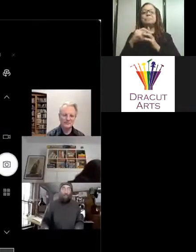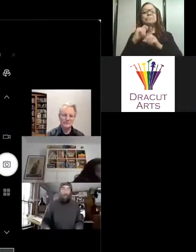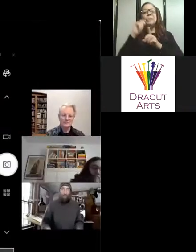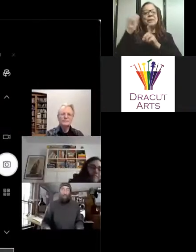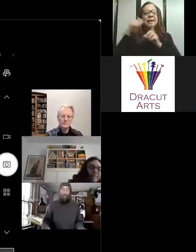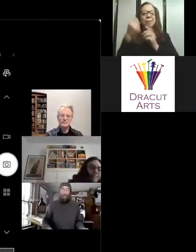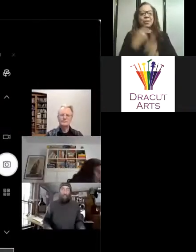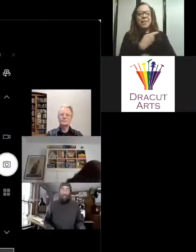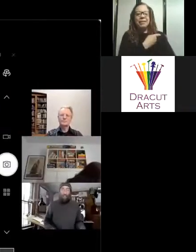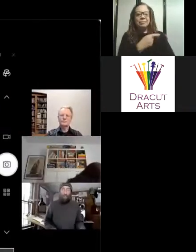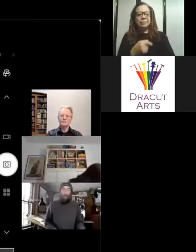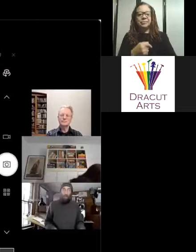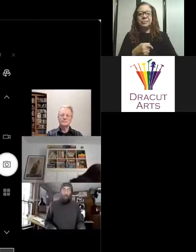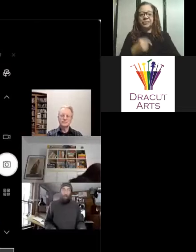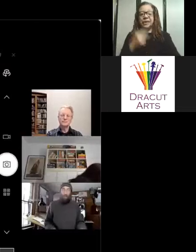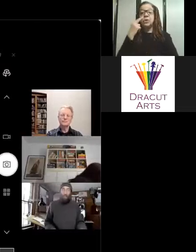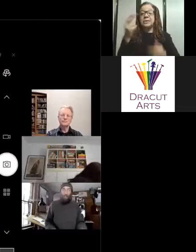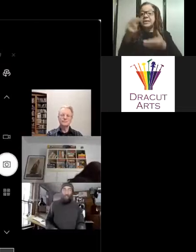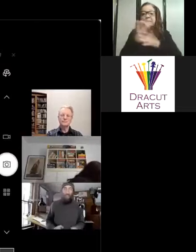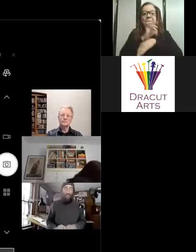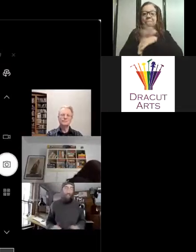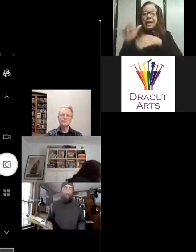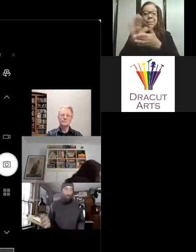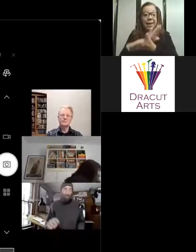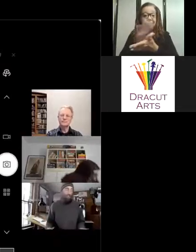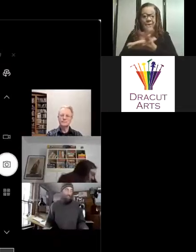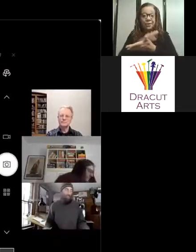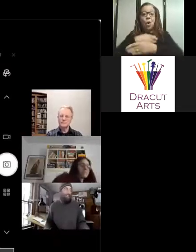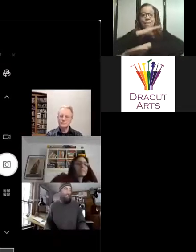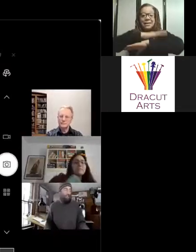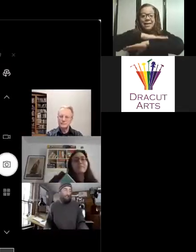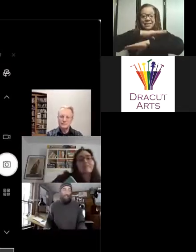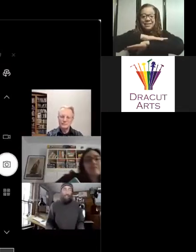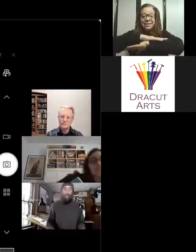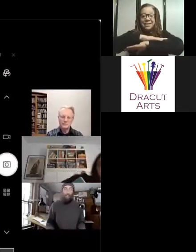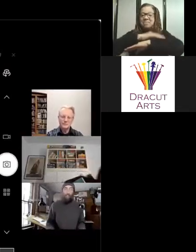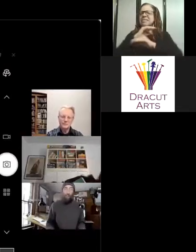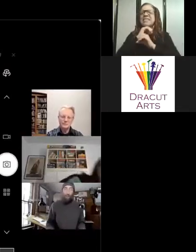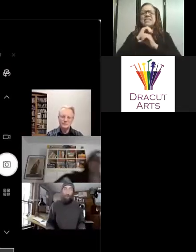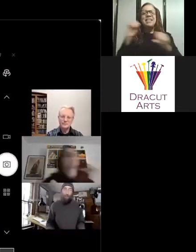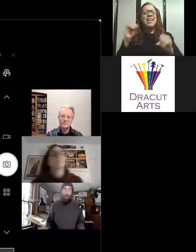and you're looking down at a piece of paper on my desk. And you can-- this is, this is nothing fancy, you could use scrap paper or the